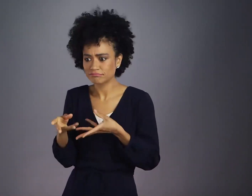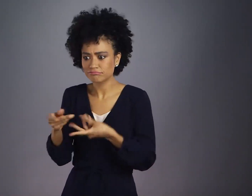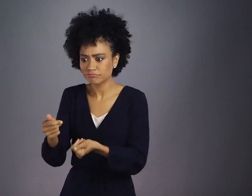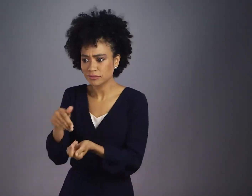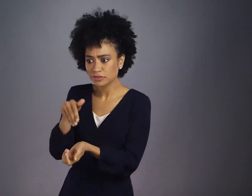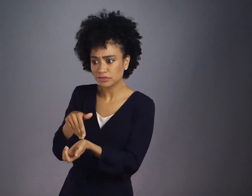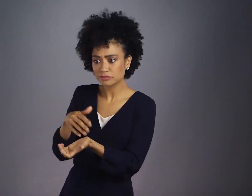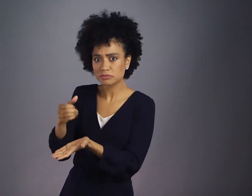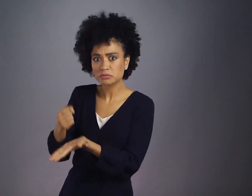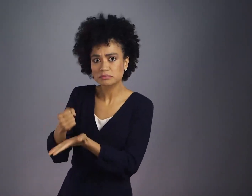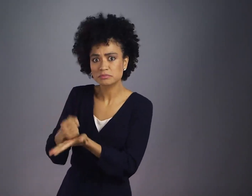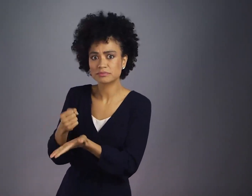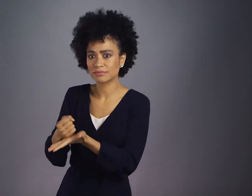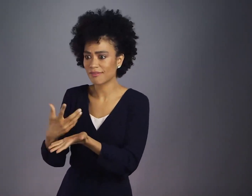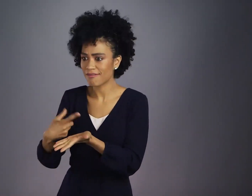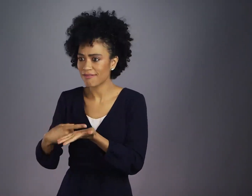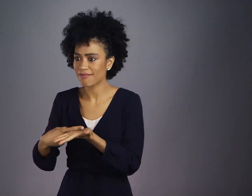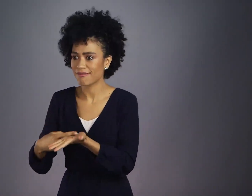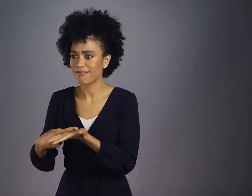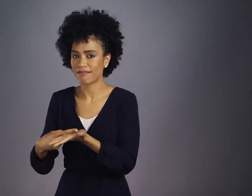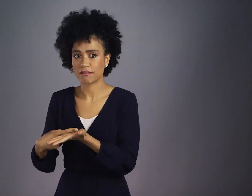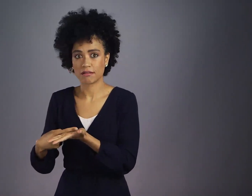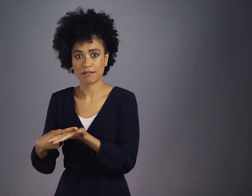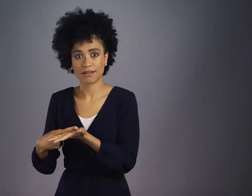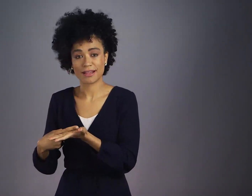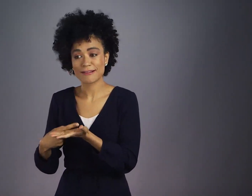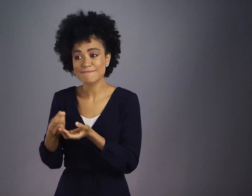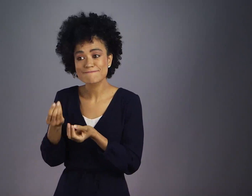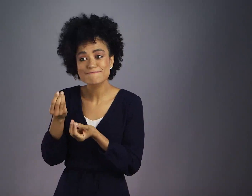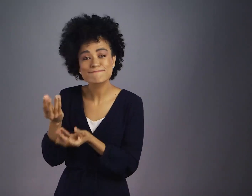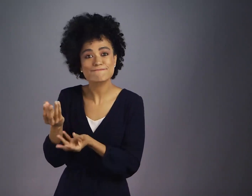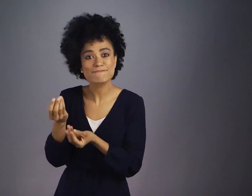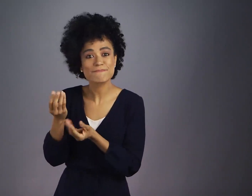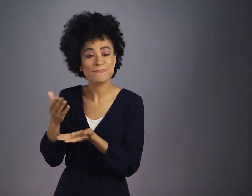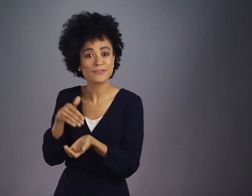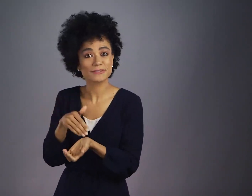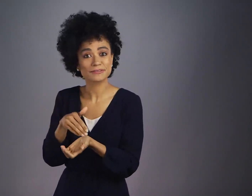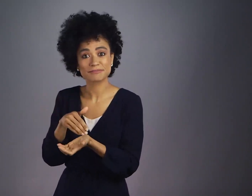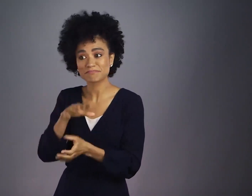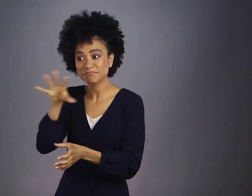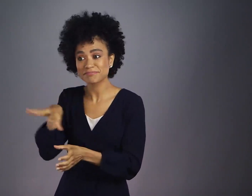We know but few instances where we have given these doctors a fair break.